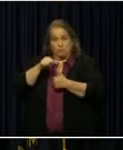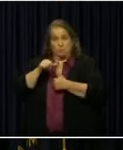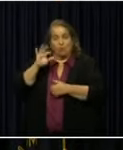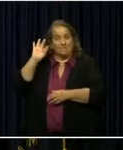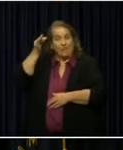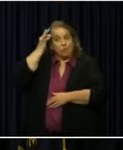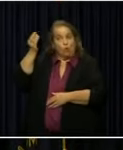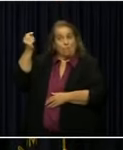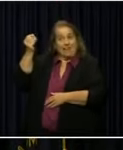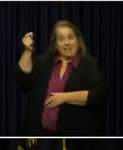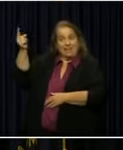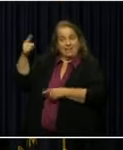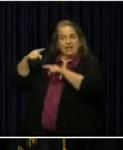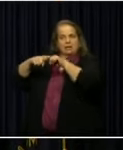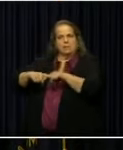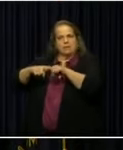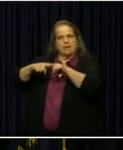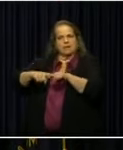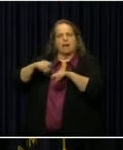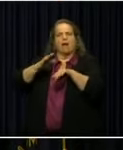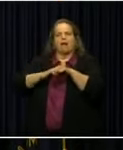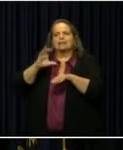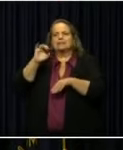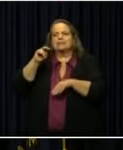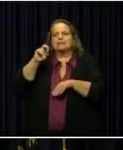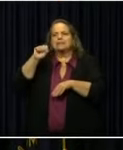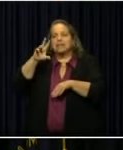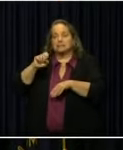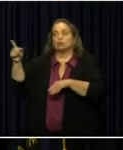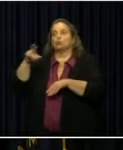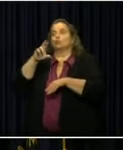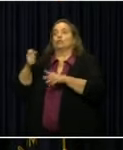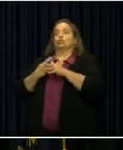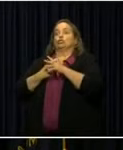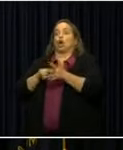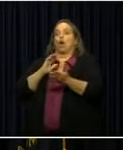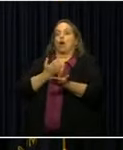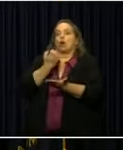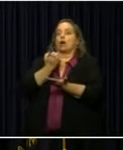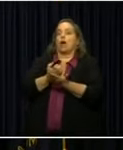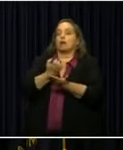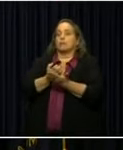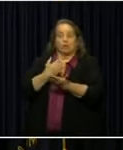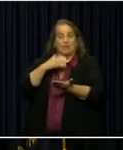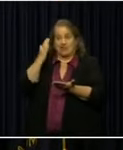WHO HAVE LOST PEOPLE THAT WE CARE ABOUT THEM, BECAUSE WE DO, WE ABSOLUTELY CARE ABOUT YOU.